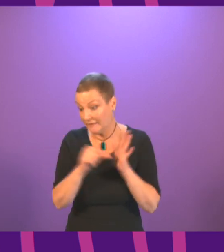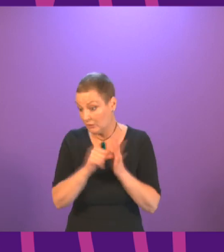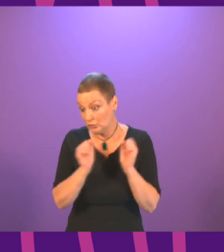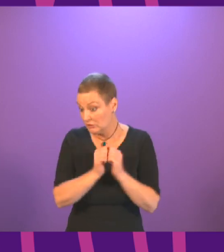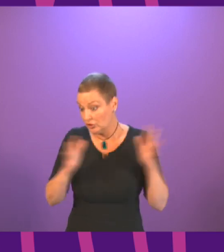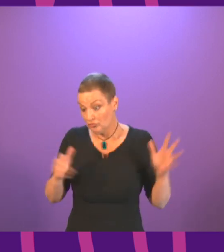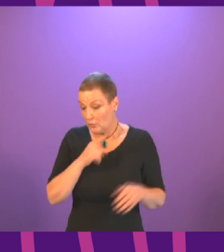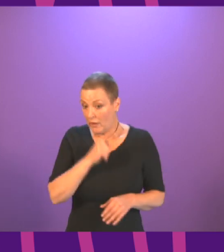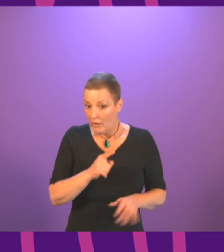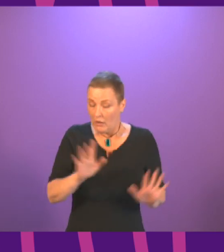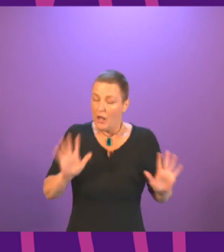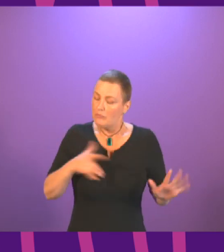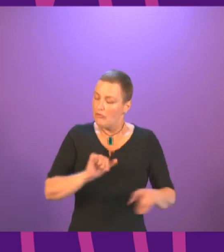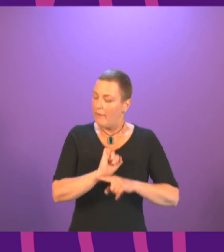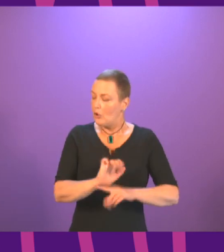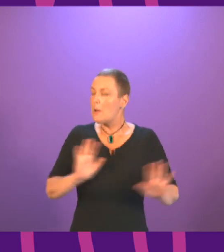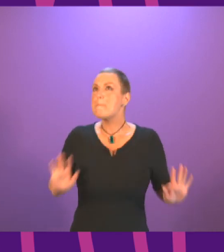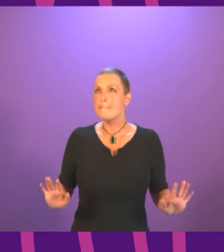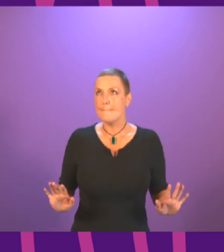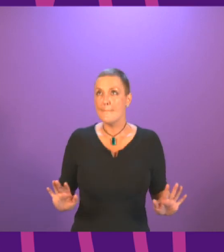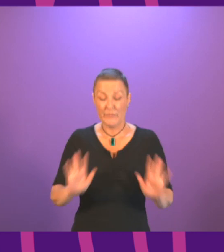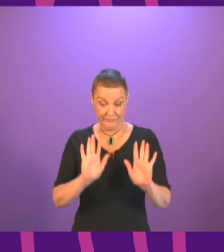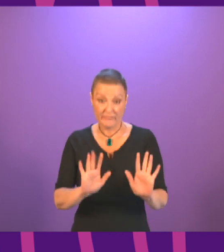but I am going to try to avoid temptation. Alasdair Allan is right to raise the issue,